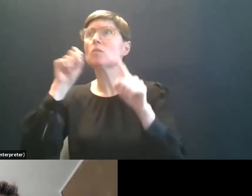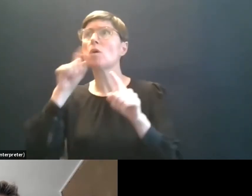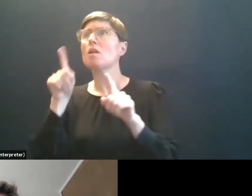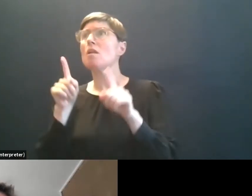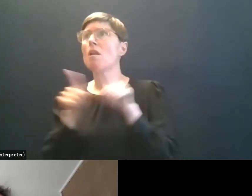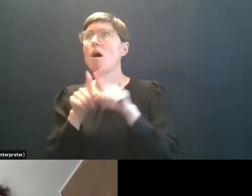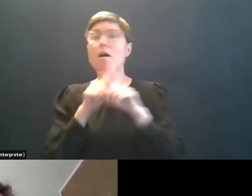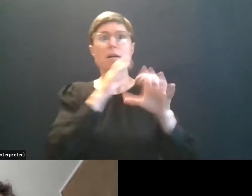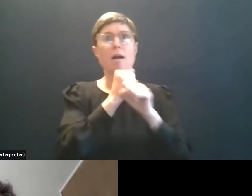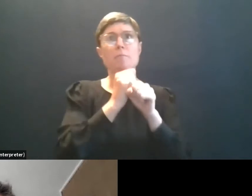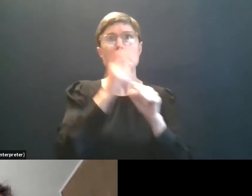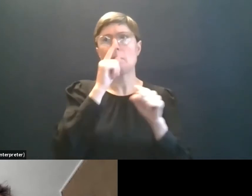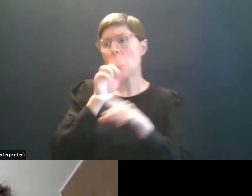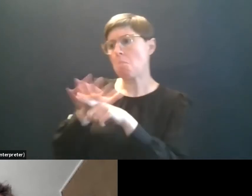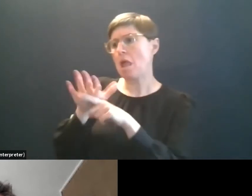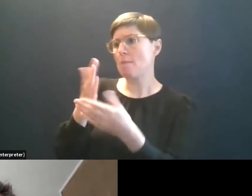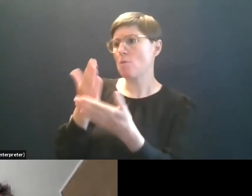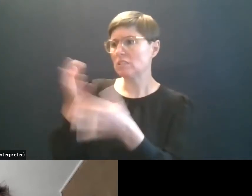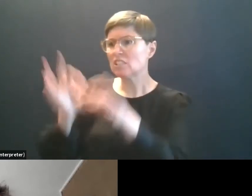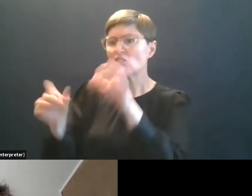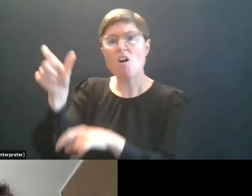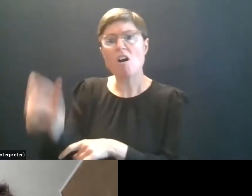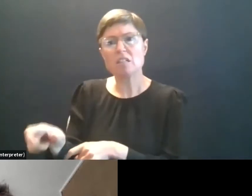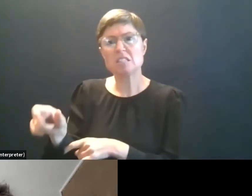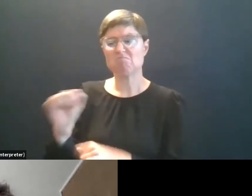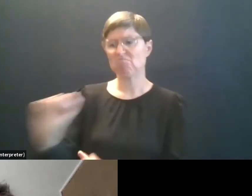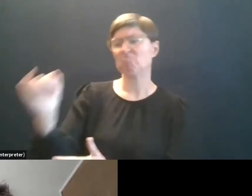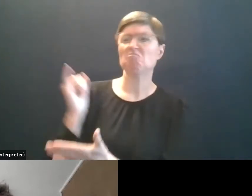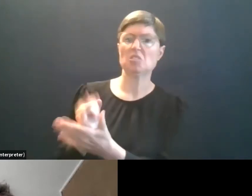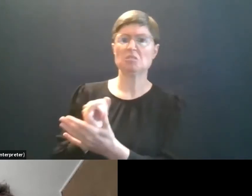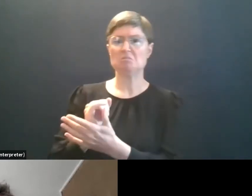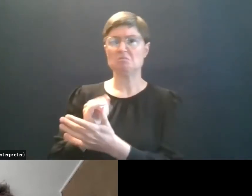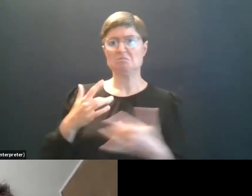so that will put science in contest, and I think, too, that there will be very strong